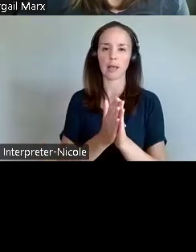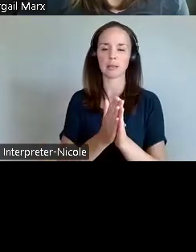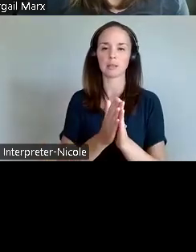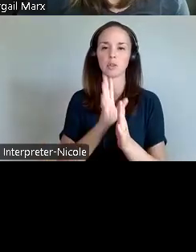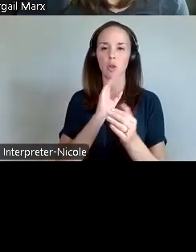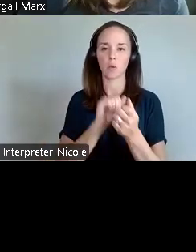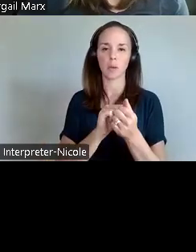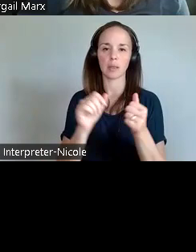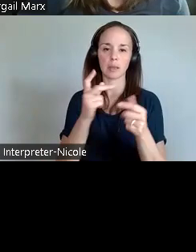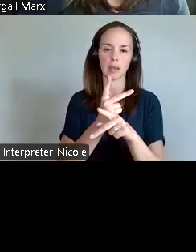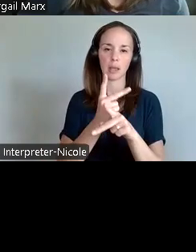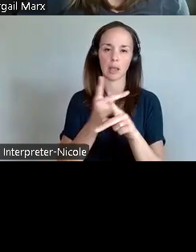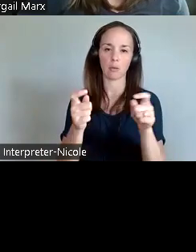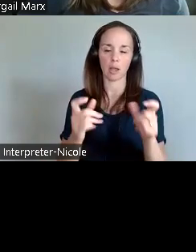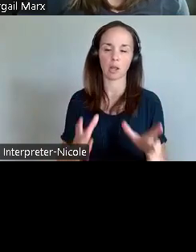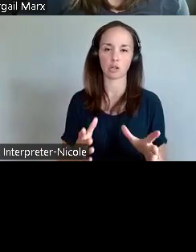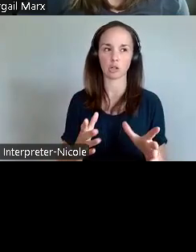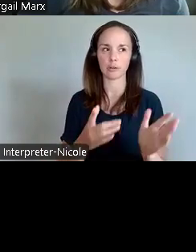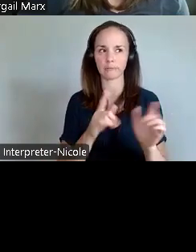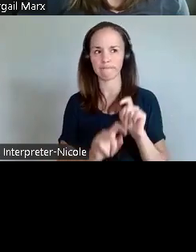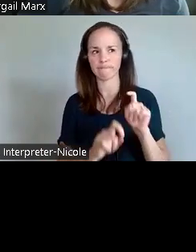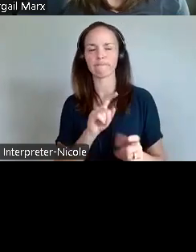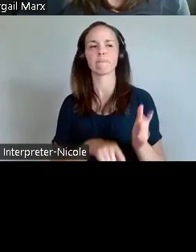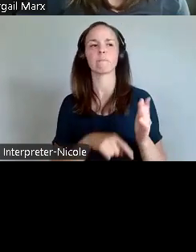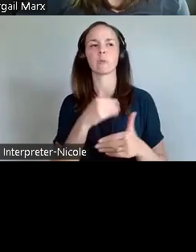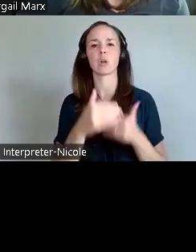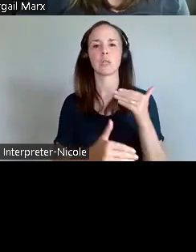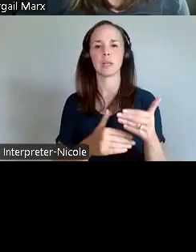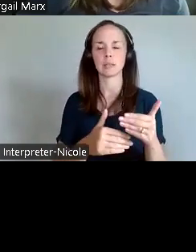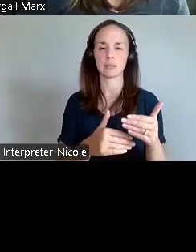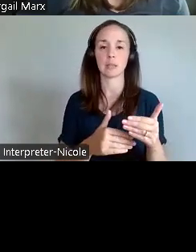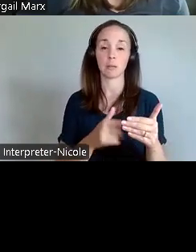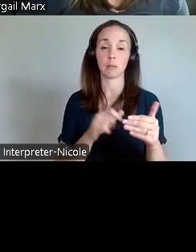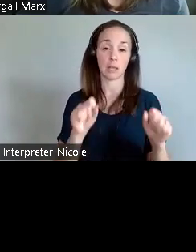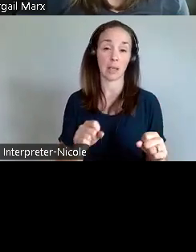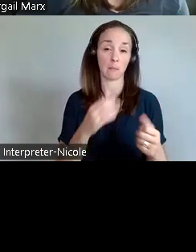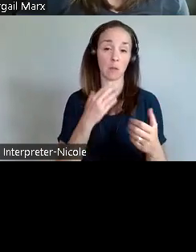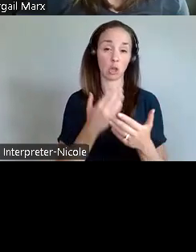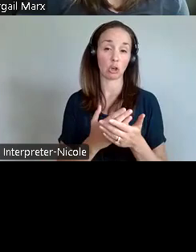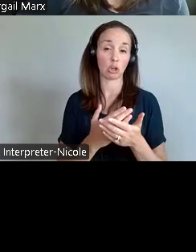these programs and find out what the process is, but they can be a great place to contact